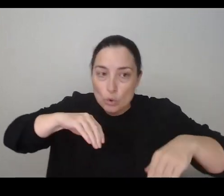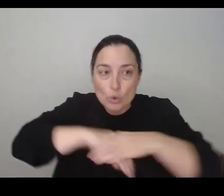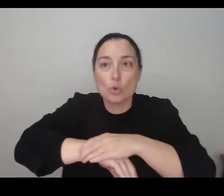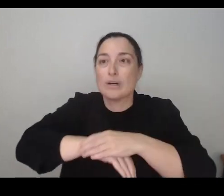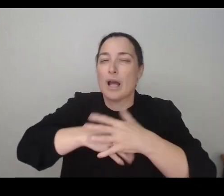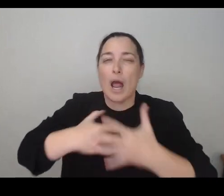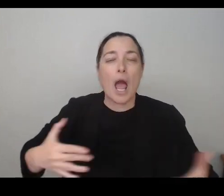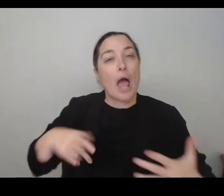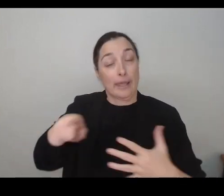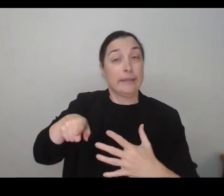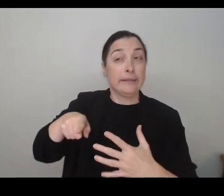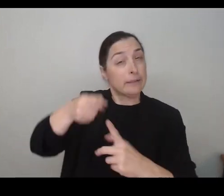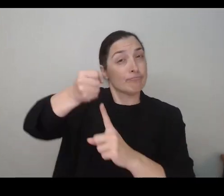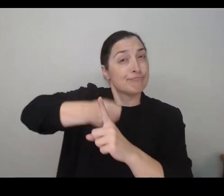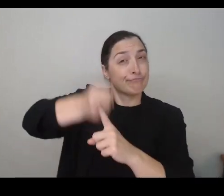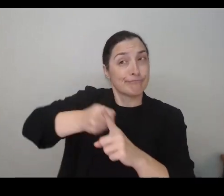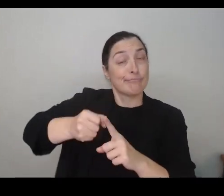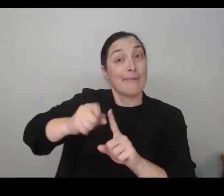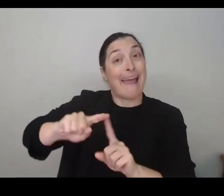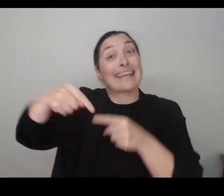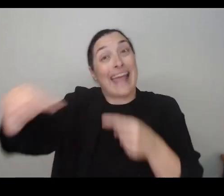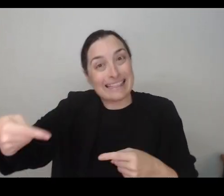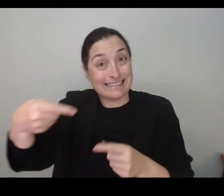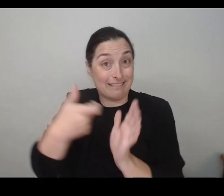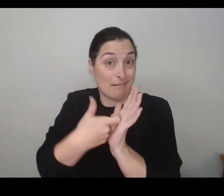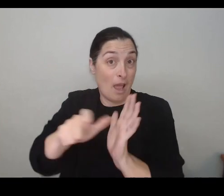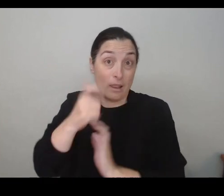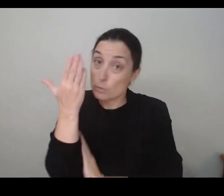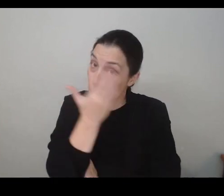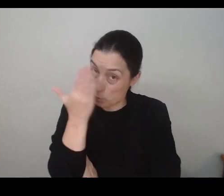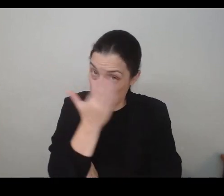And that's part of reproaches that were made to him,